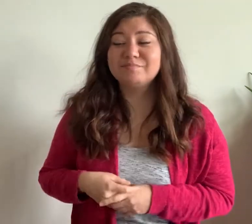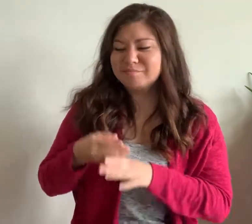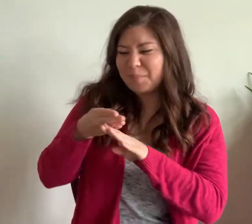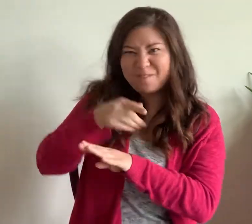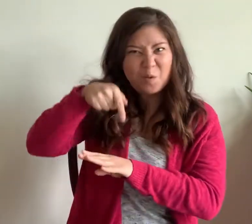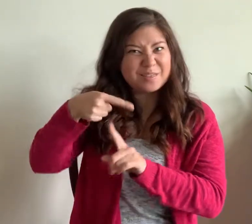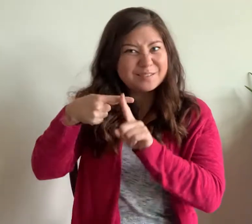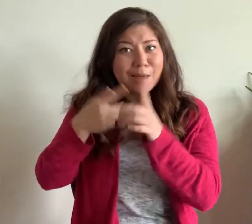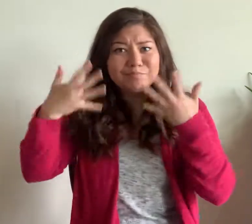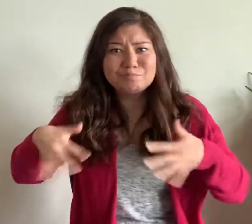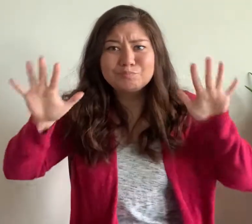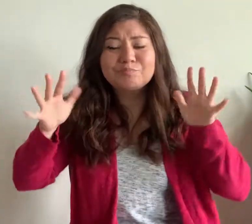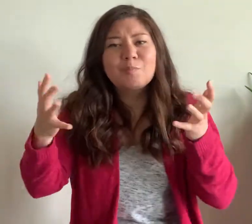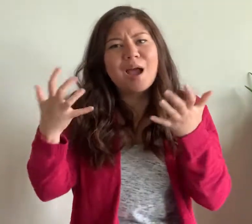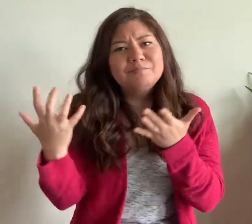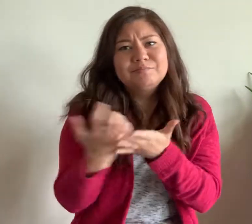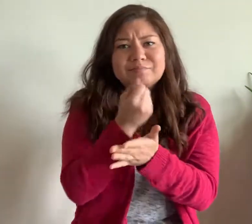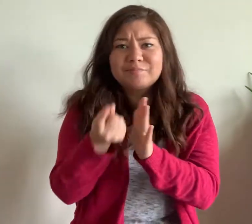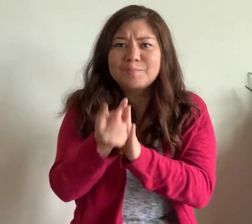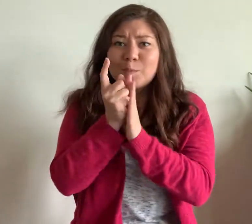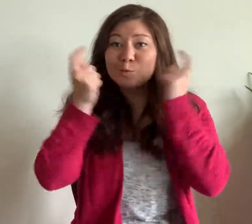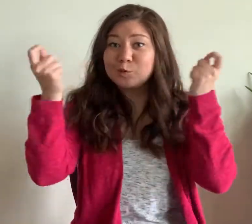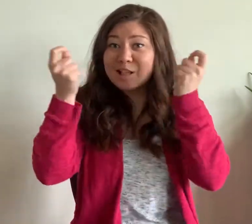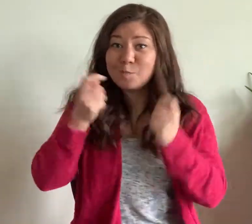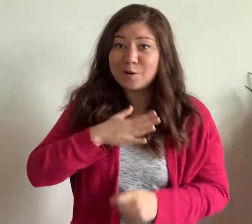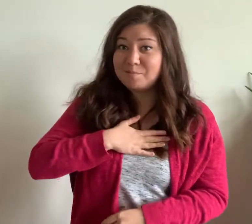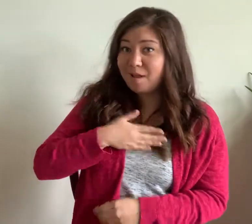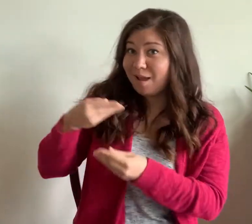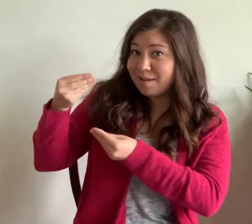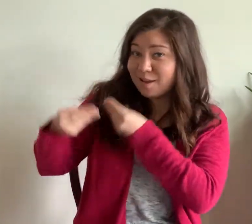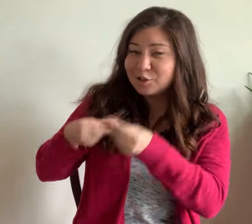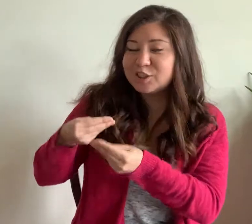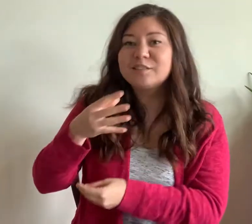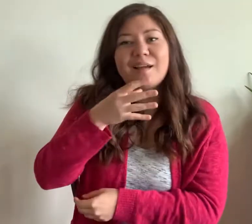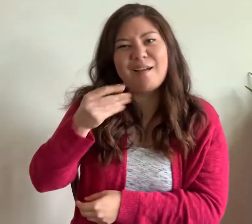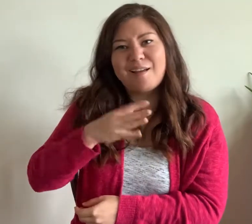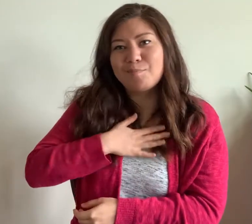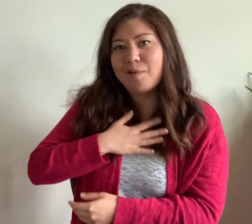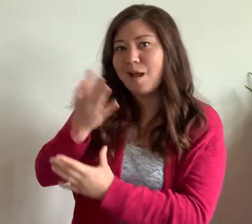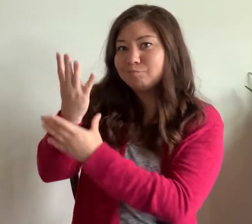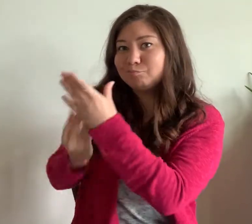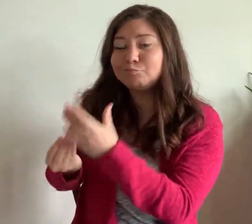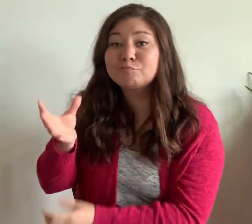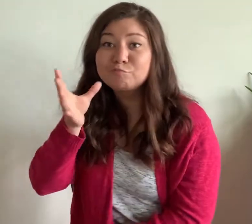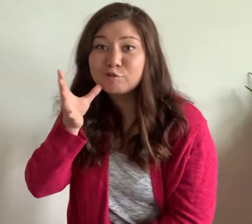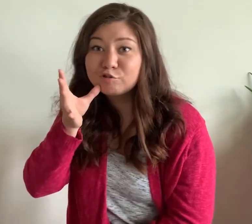Before the month is over, I wanted to take a moment to celebrate my heritage and my late mother,